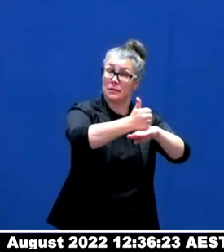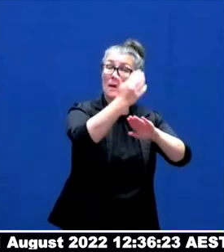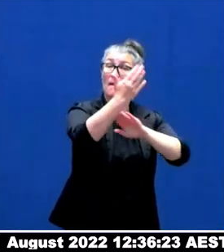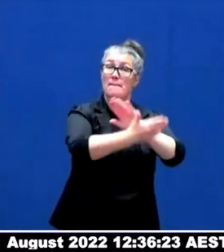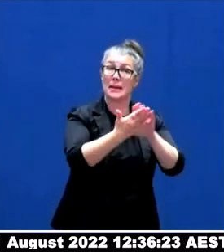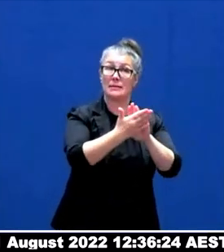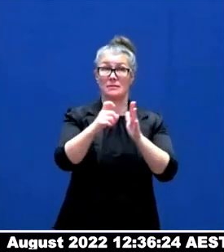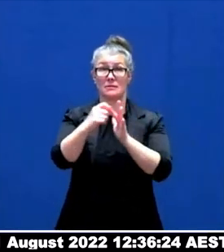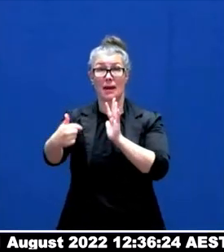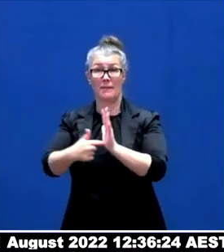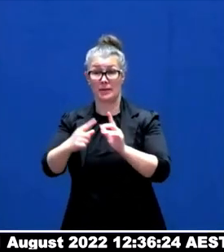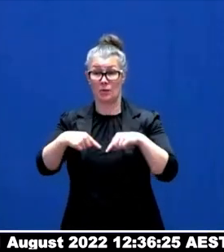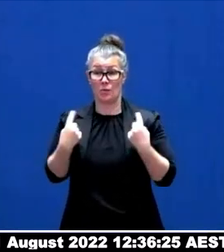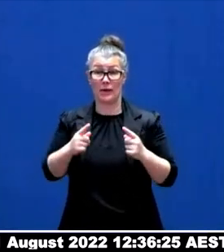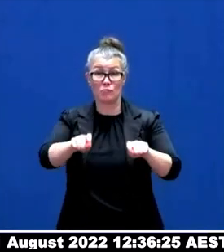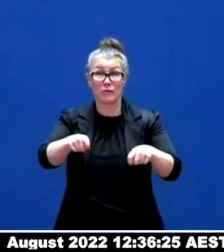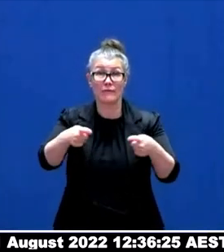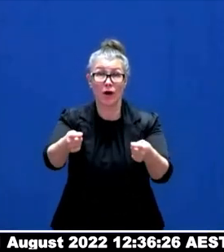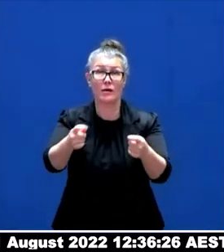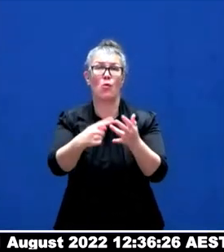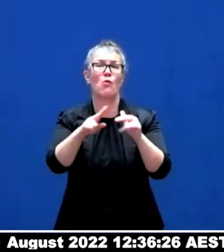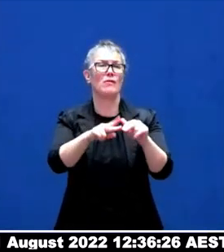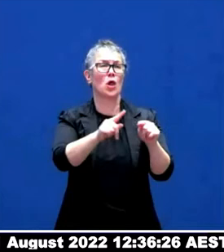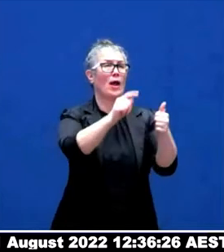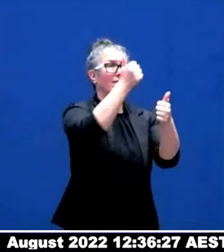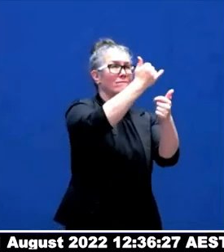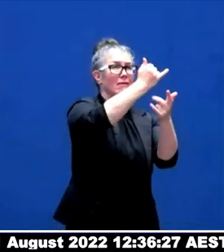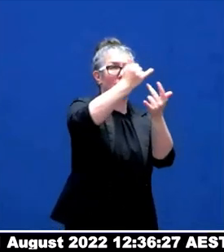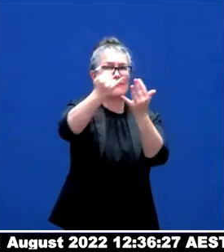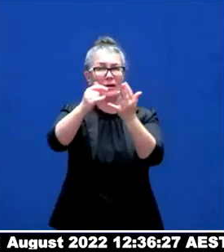Department wouldn't be a provider of last resorts. The Department would be? Wouldn't. MS EASTMAN: Would not be.